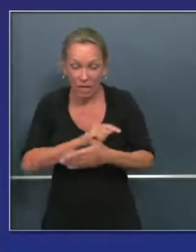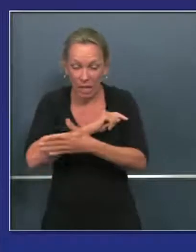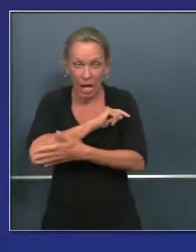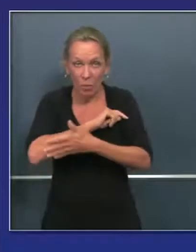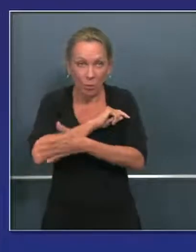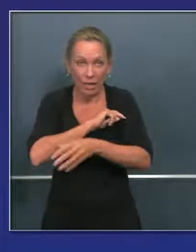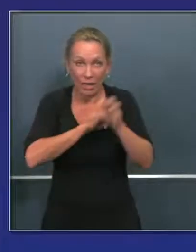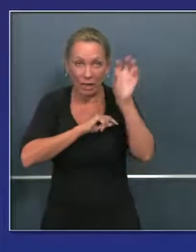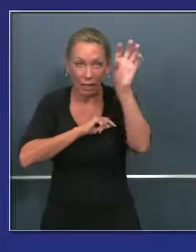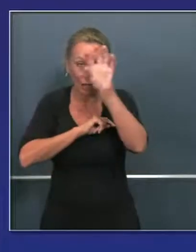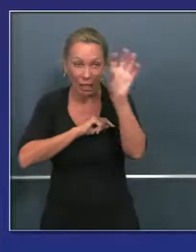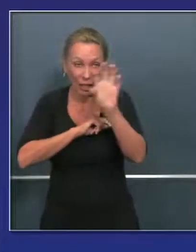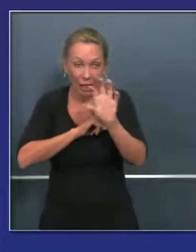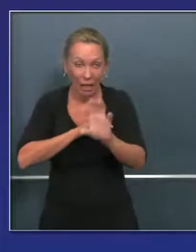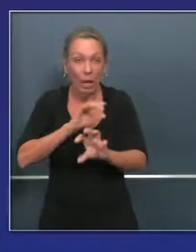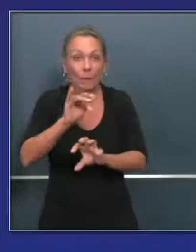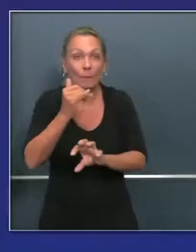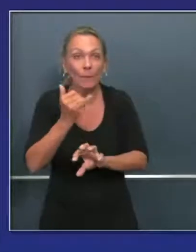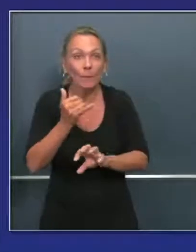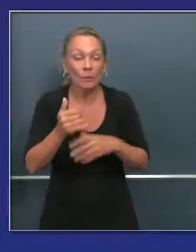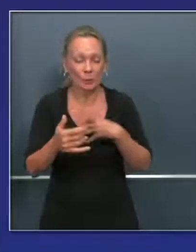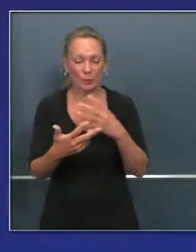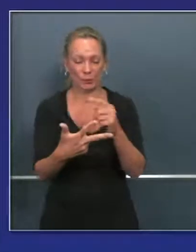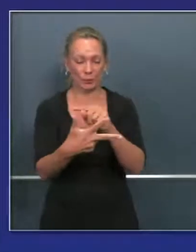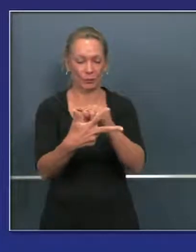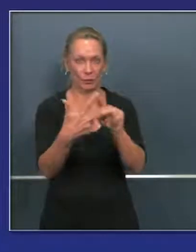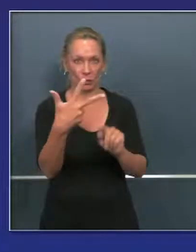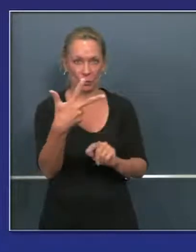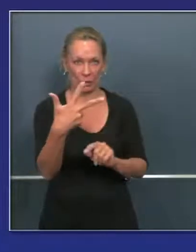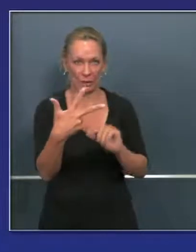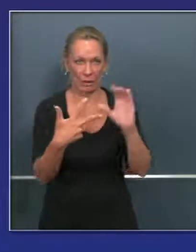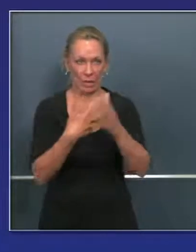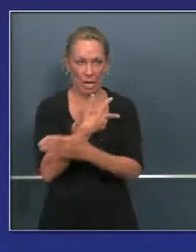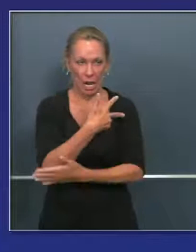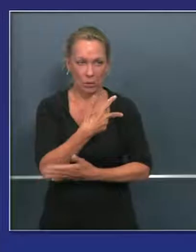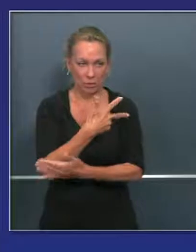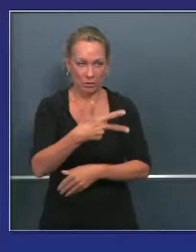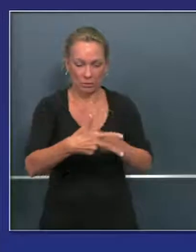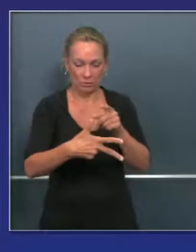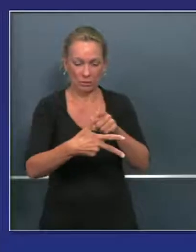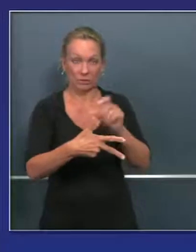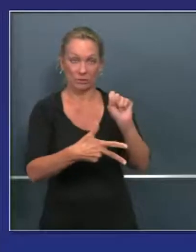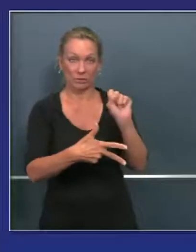in the north with Sacramento County where we are here with our close work with Sacramento County